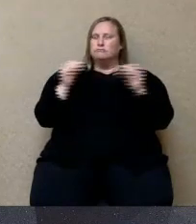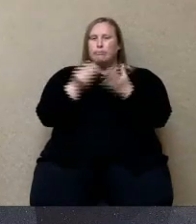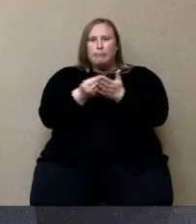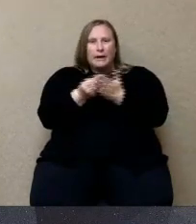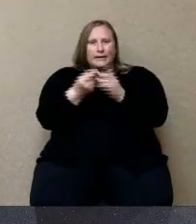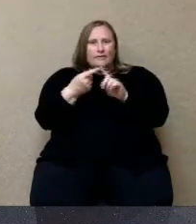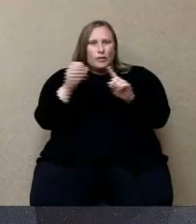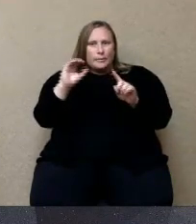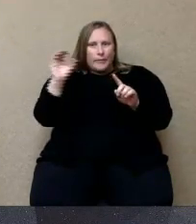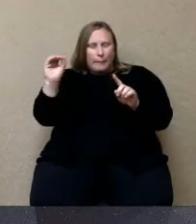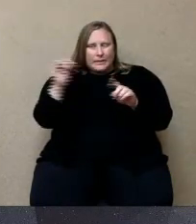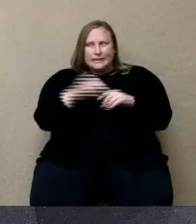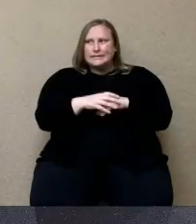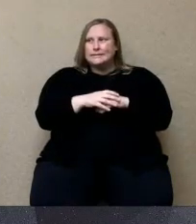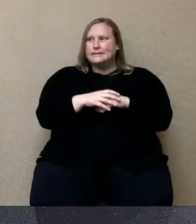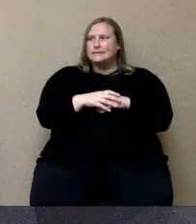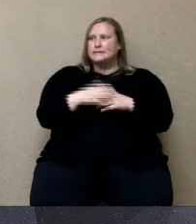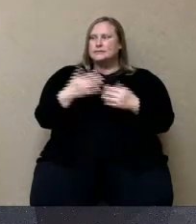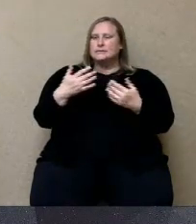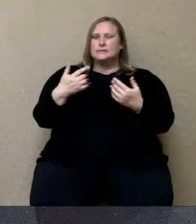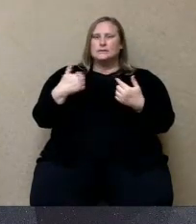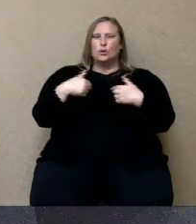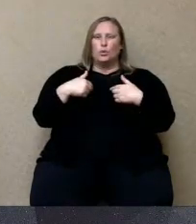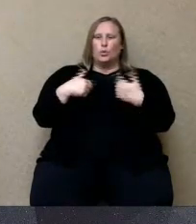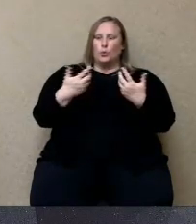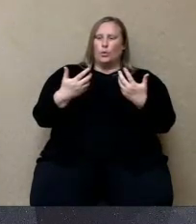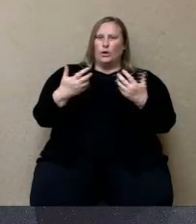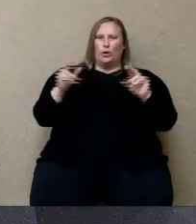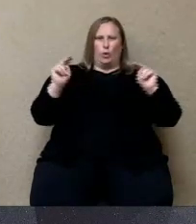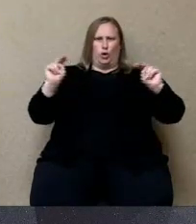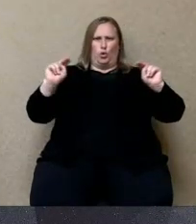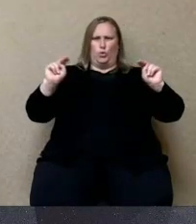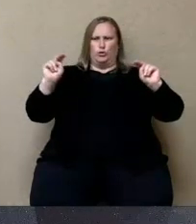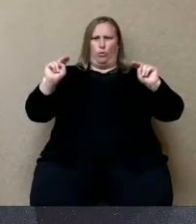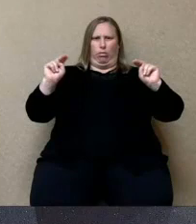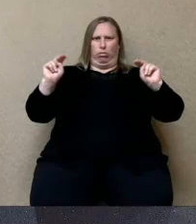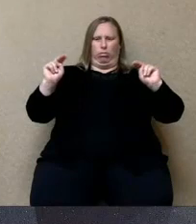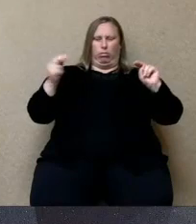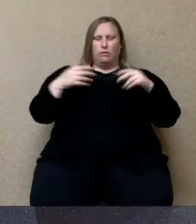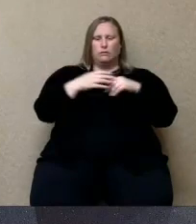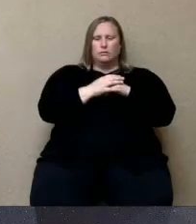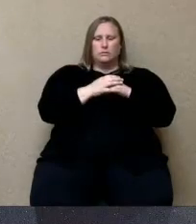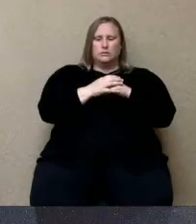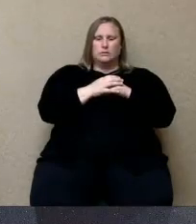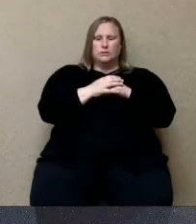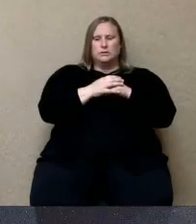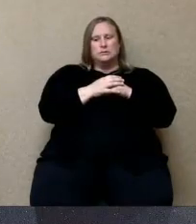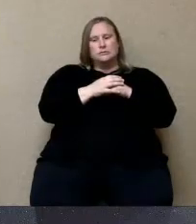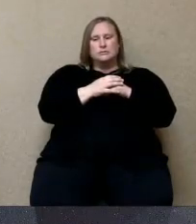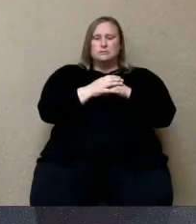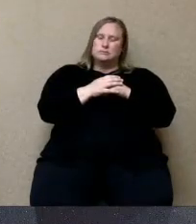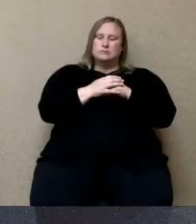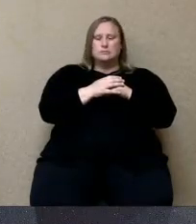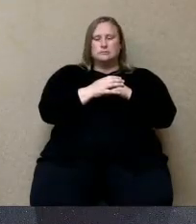We feel like we have more responsiveness from some vendors than others, but overall it's kind of an even playing field.